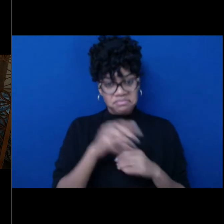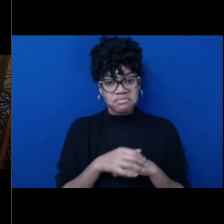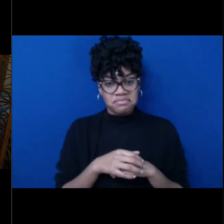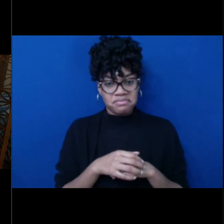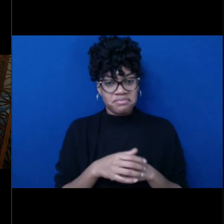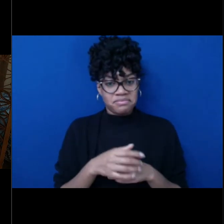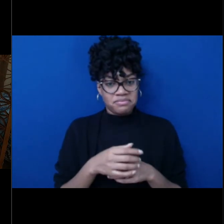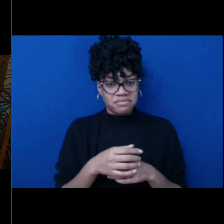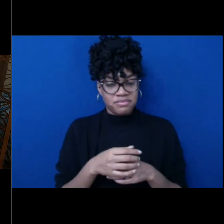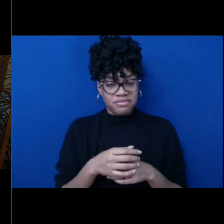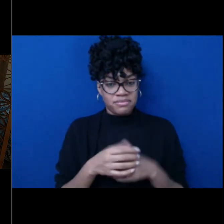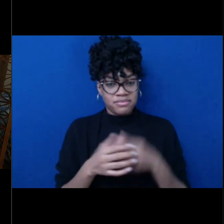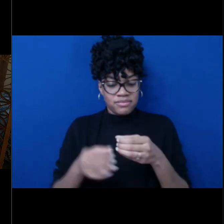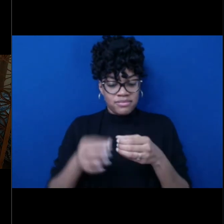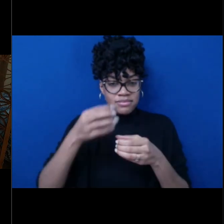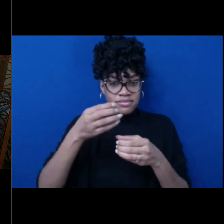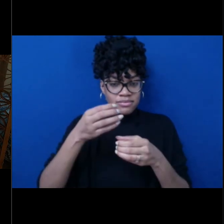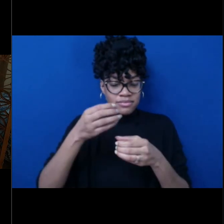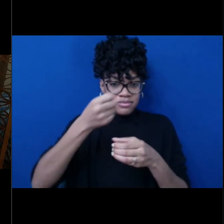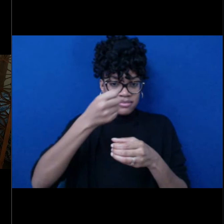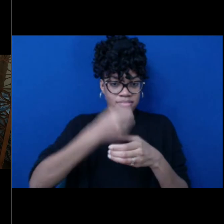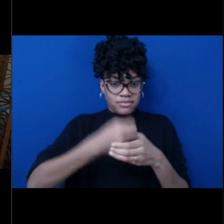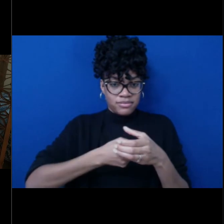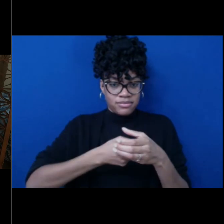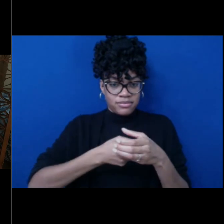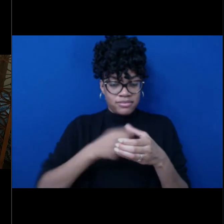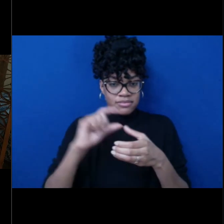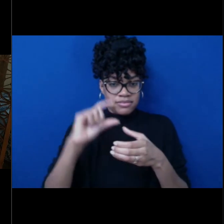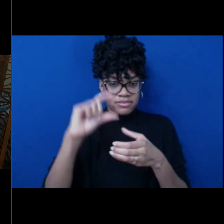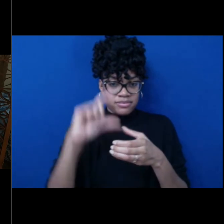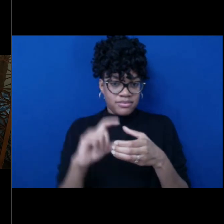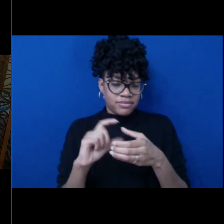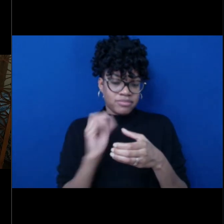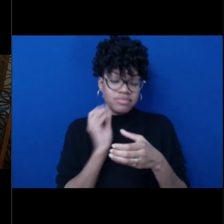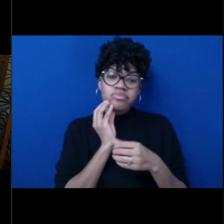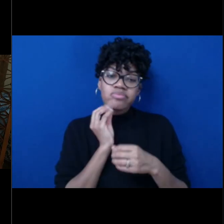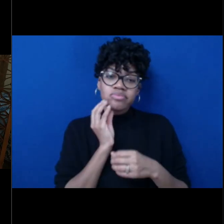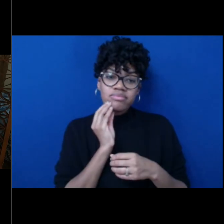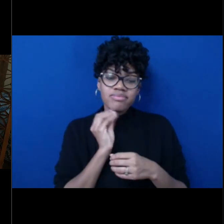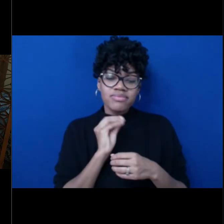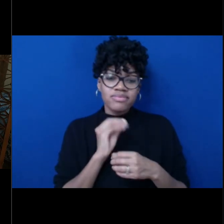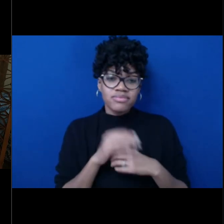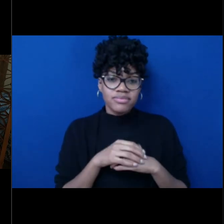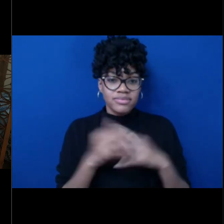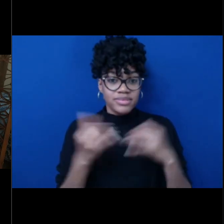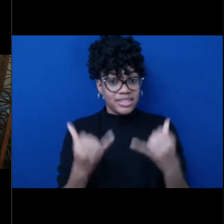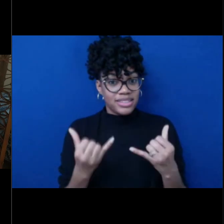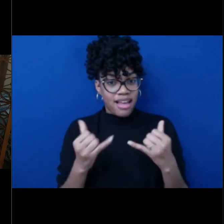So we're going to put it in there. And now, we have our coral polyp.